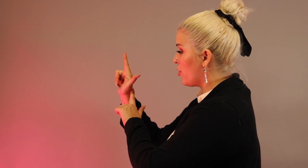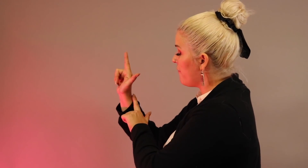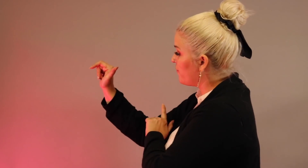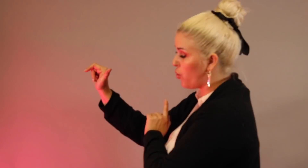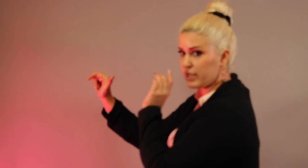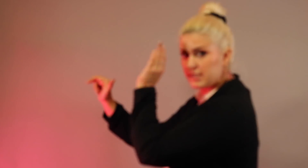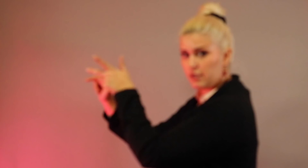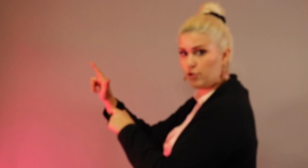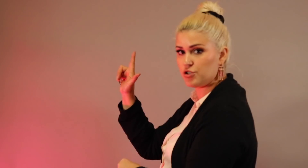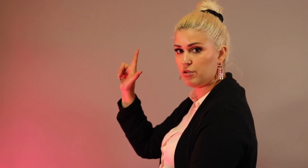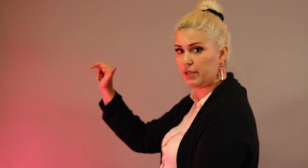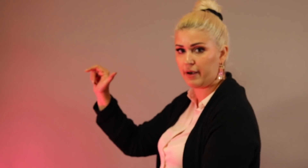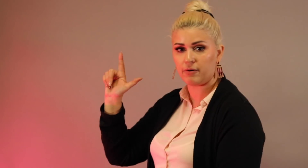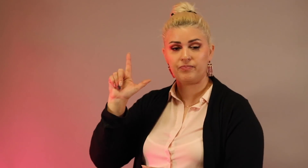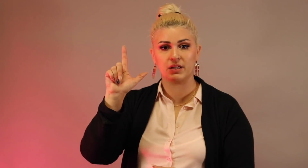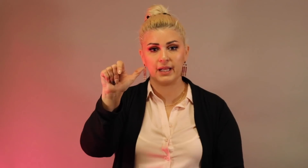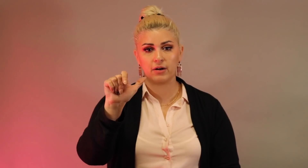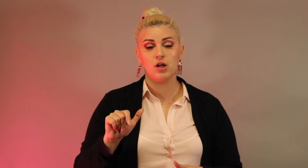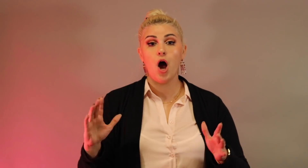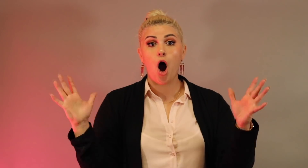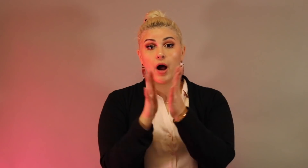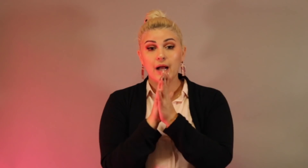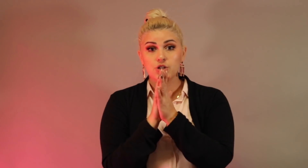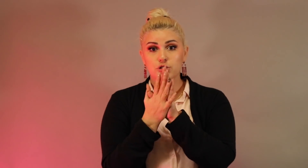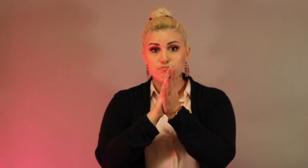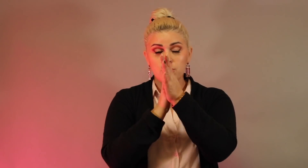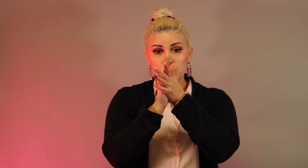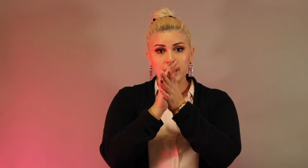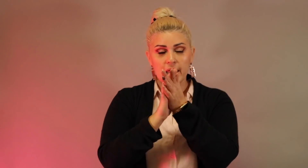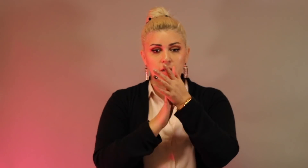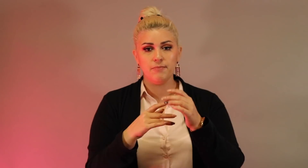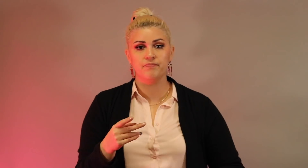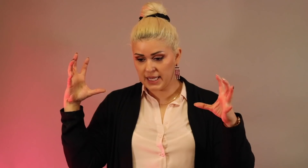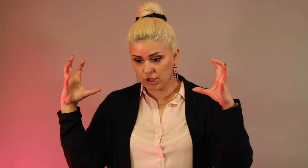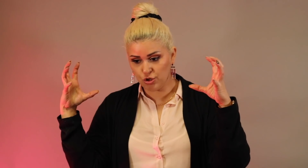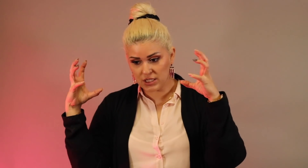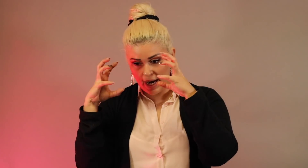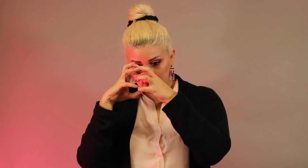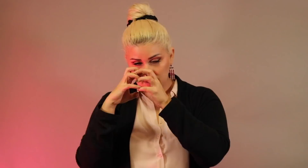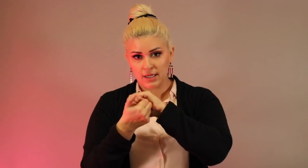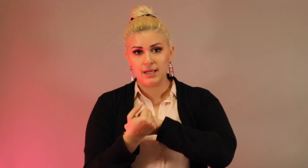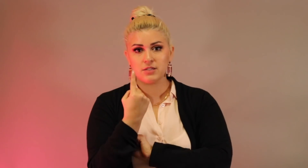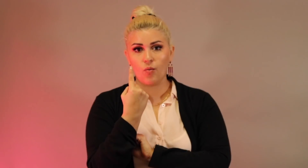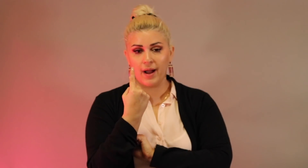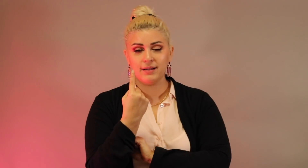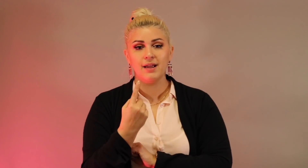So I'm going forward cause it's in the future, later, later. Smush it together, to take two signs into one